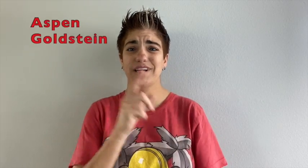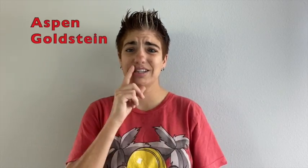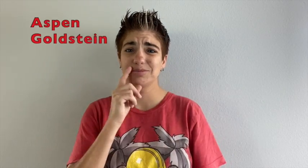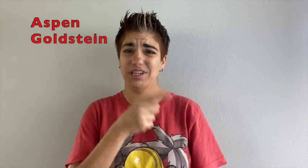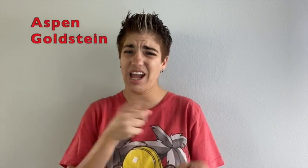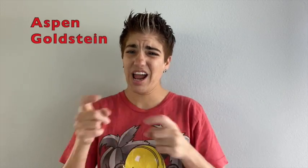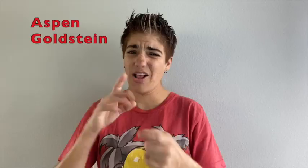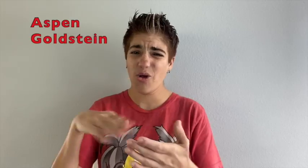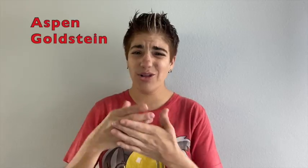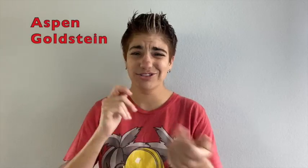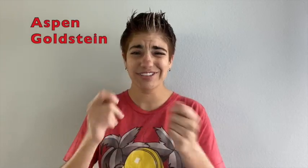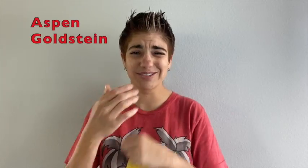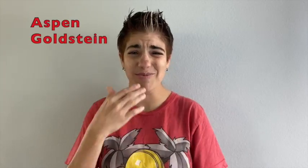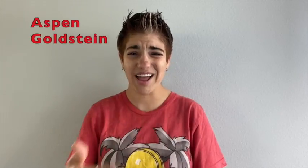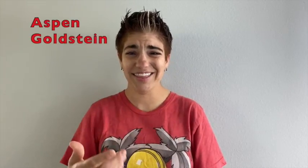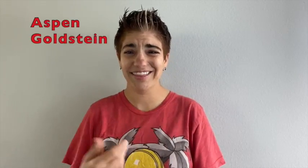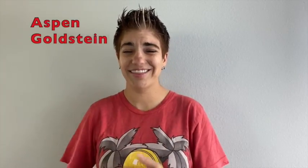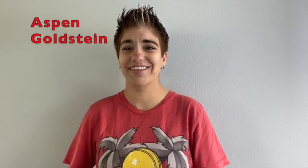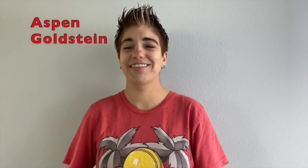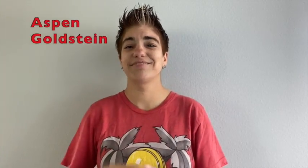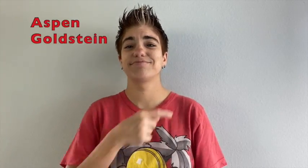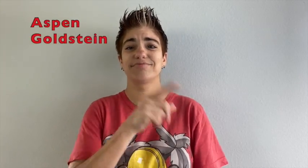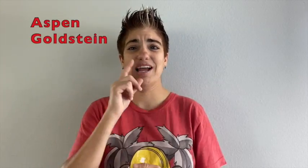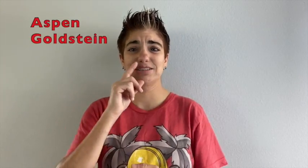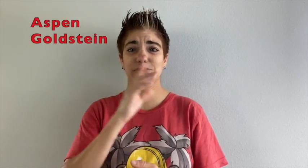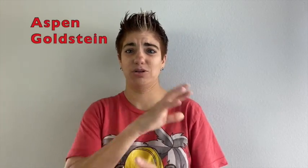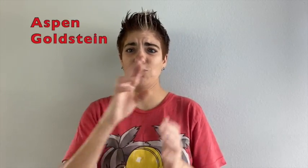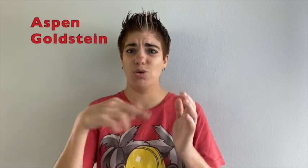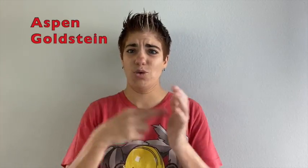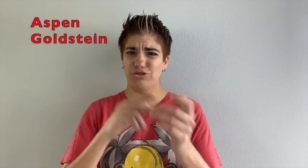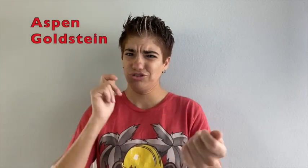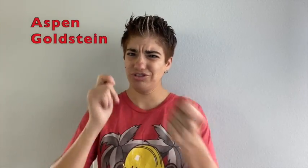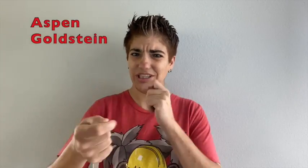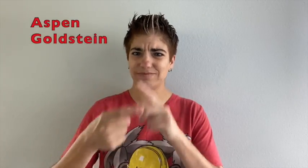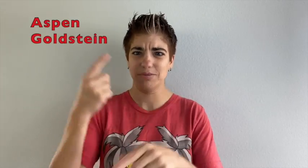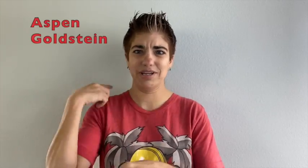a lot of changes this year. An Aspen handled it so well, her